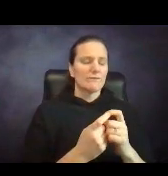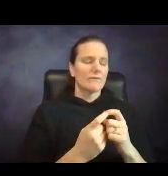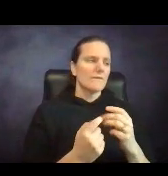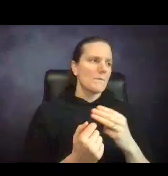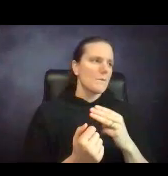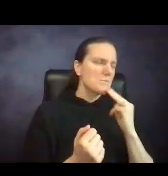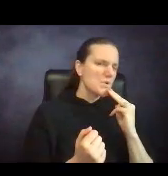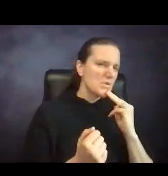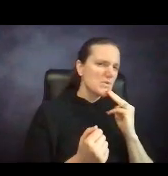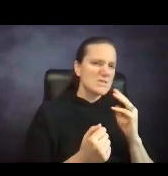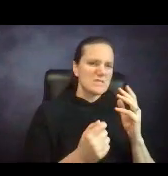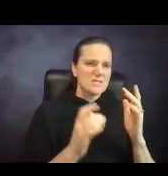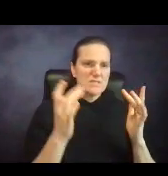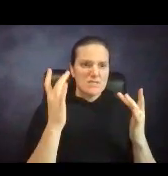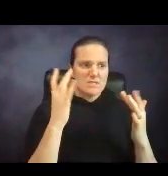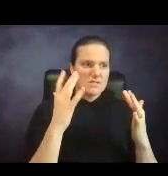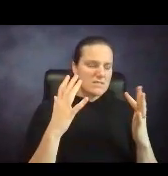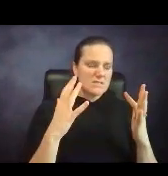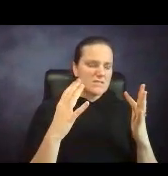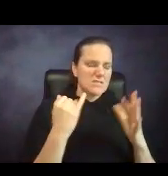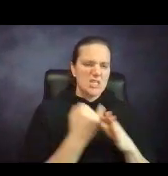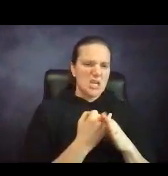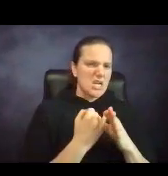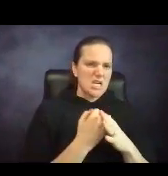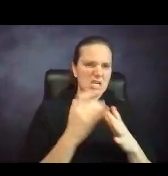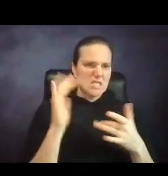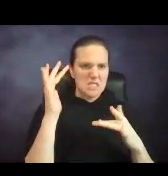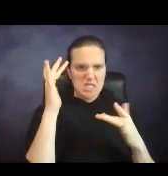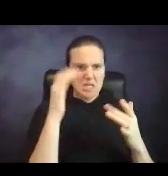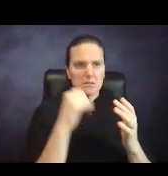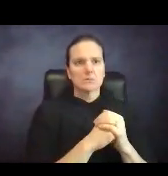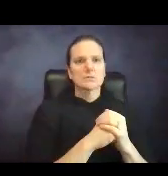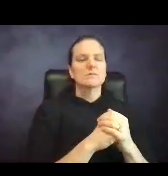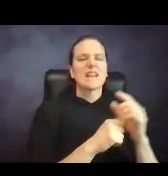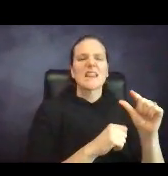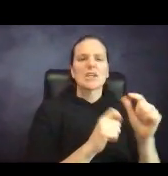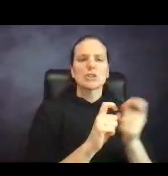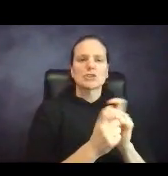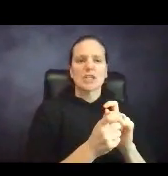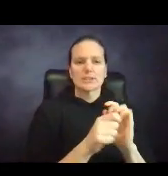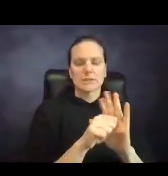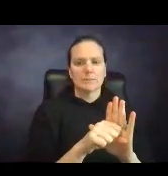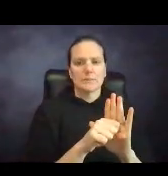And so I'm looking for those subtle initial changes in your symptoms that may be bothersome.